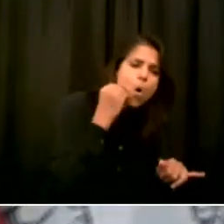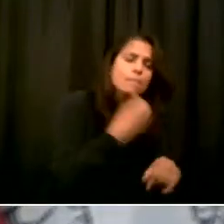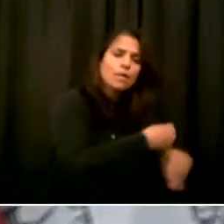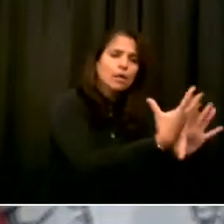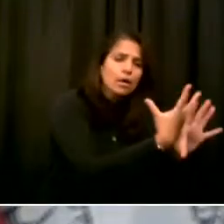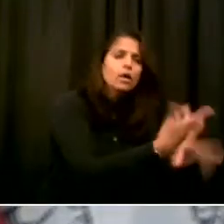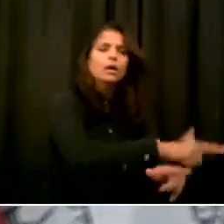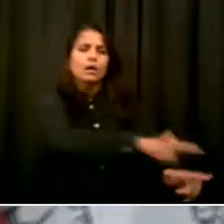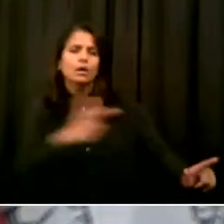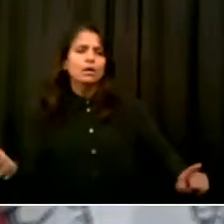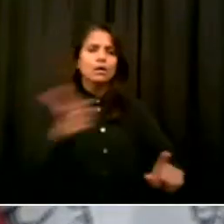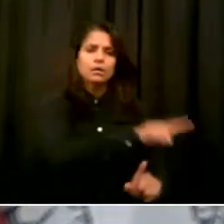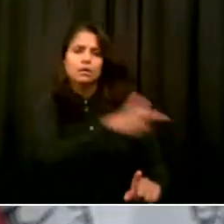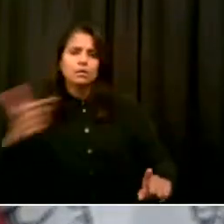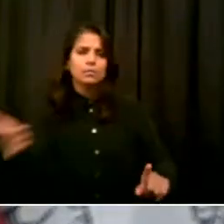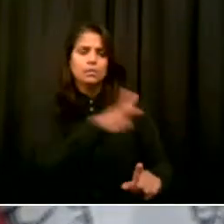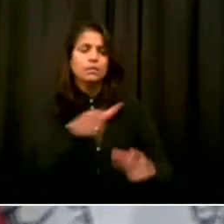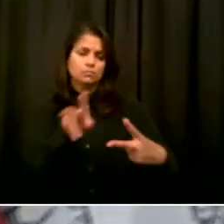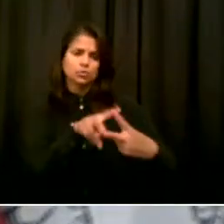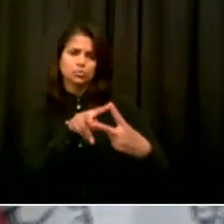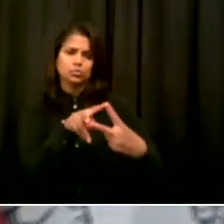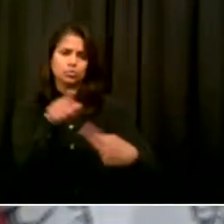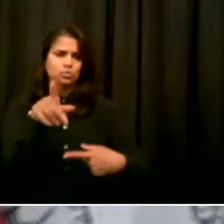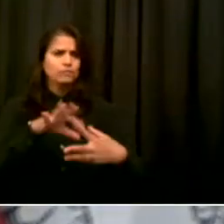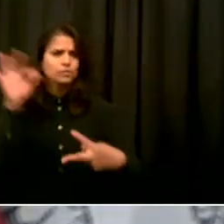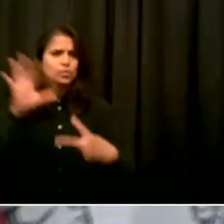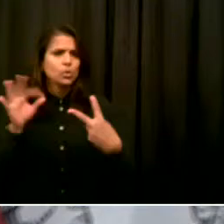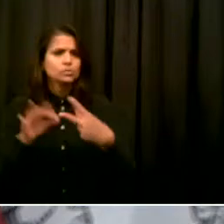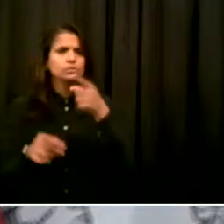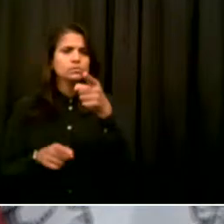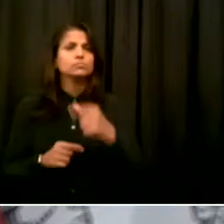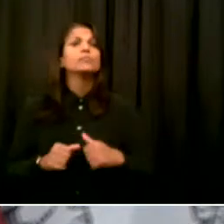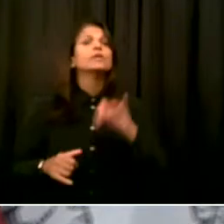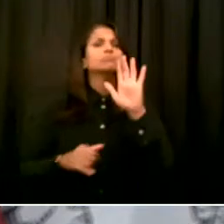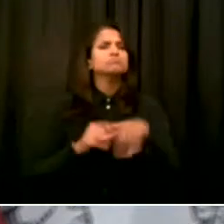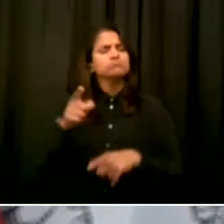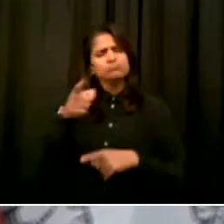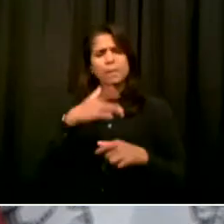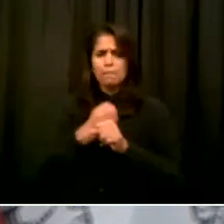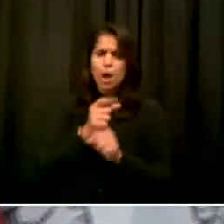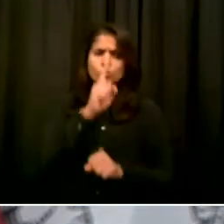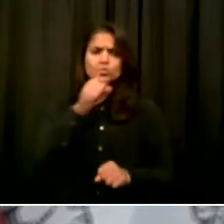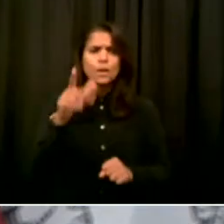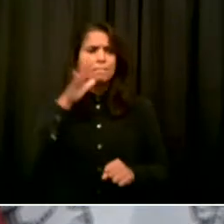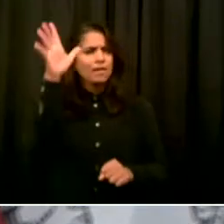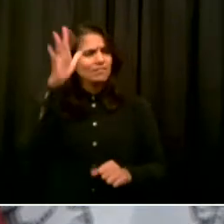OPPORTUNITY TO PARTICIPATE. AND IN THE END, I WANT A SITUATION